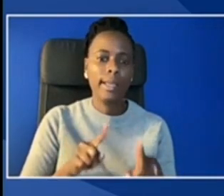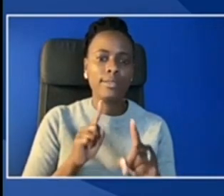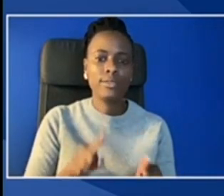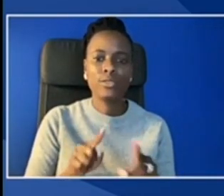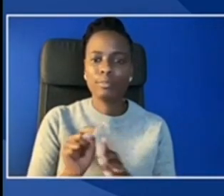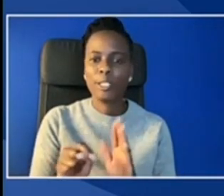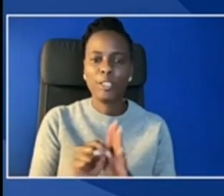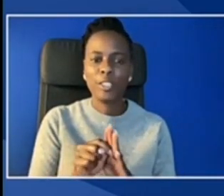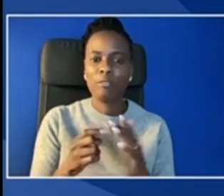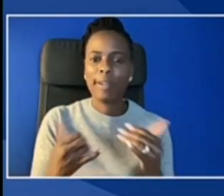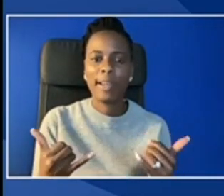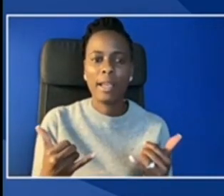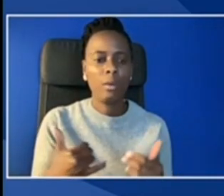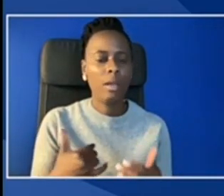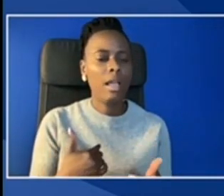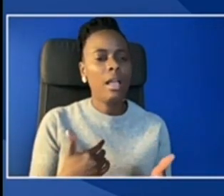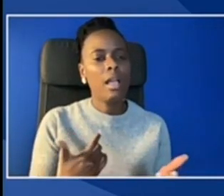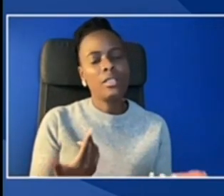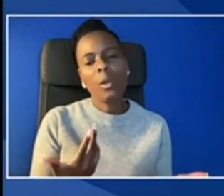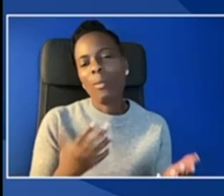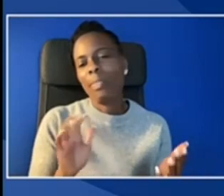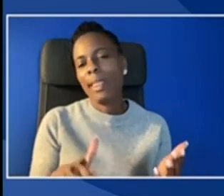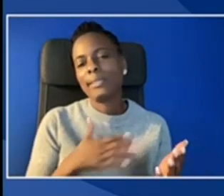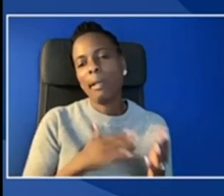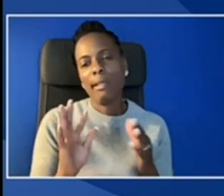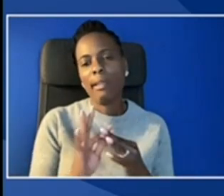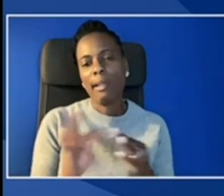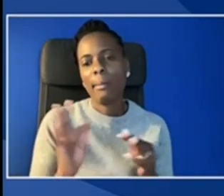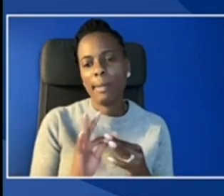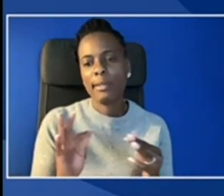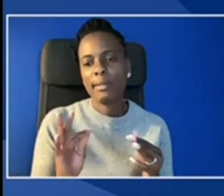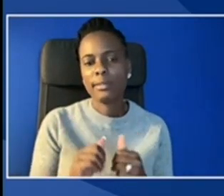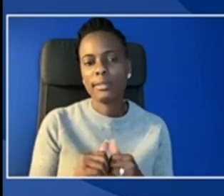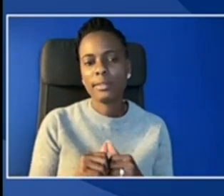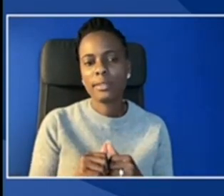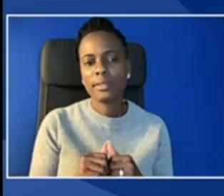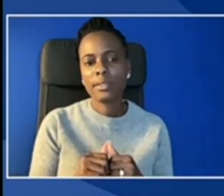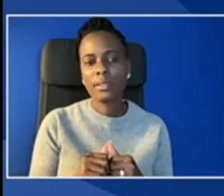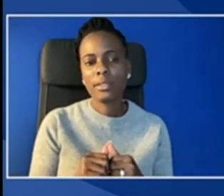Yeah, I guess would be- my comment is that whether- I'm trying to think how to phrase